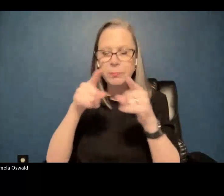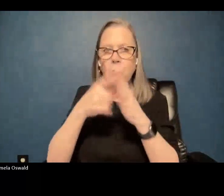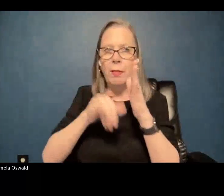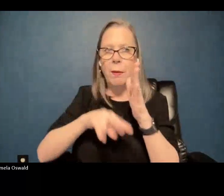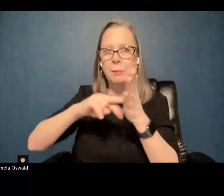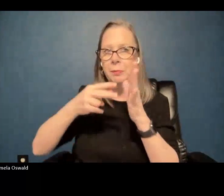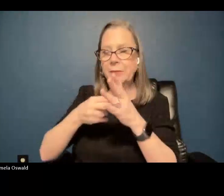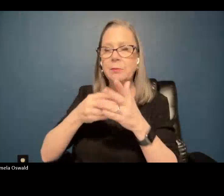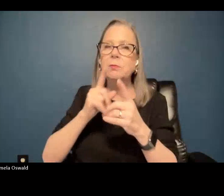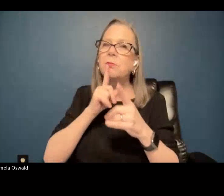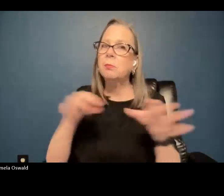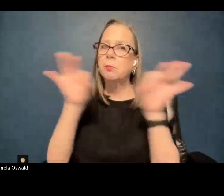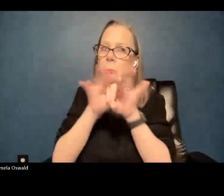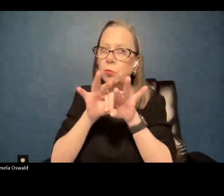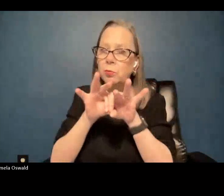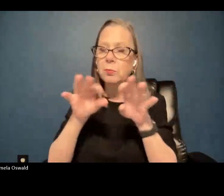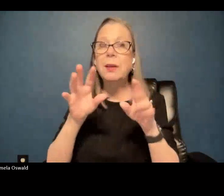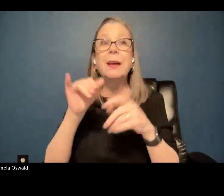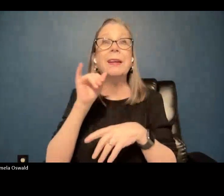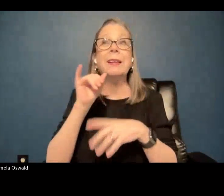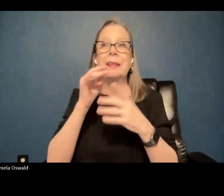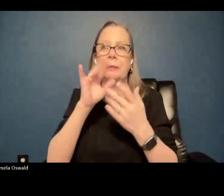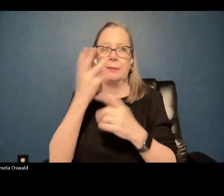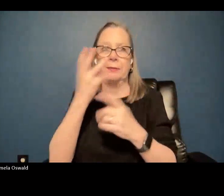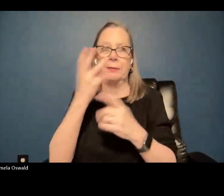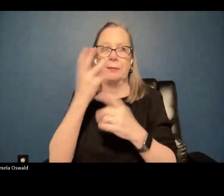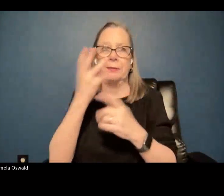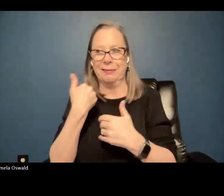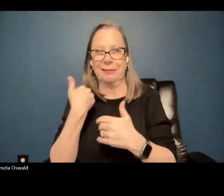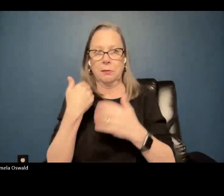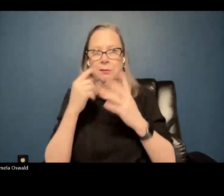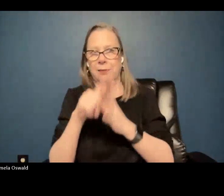really important if you're starting this work and continuing to work,